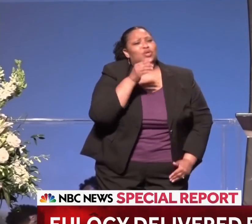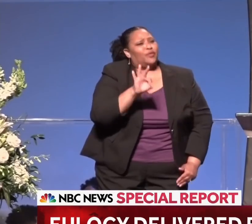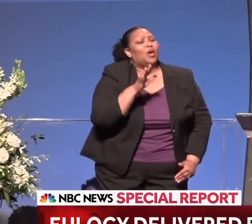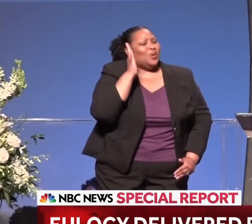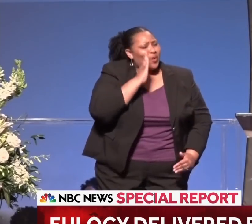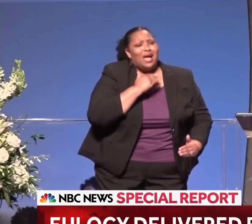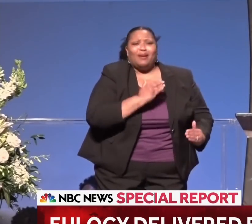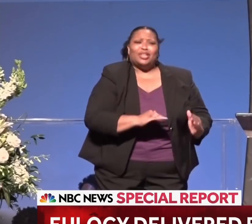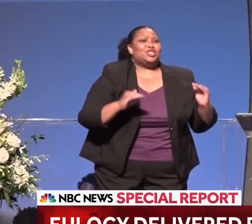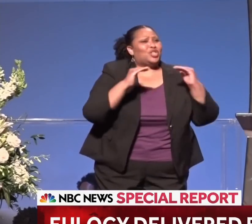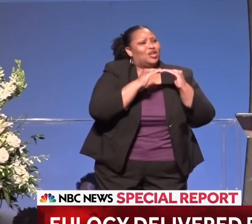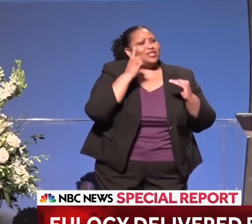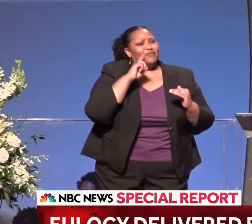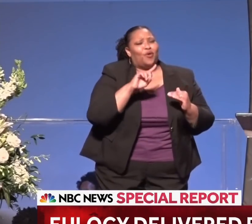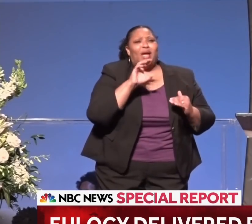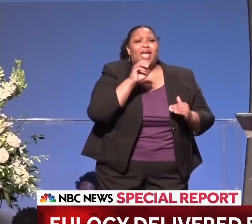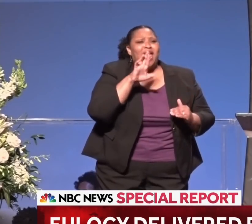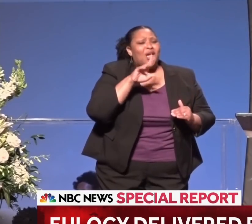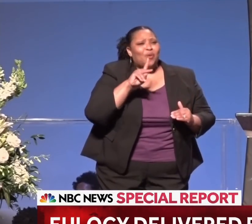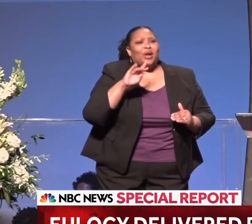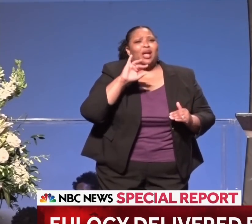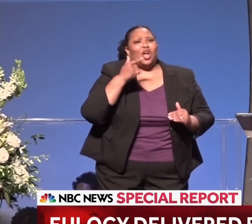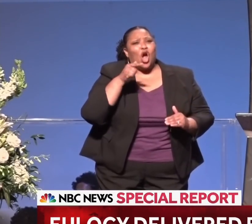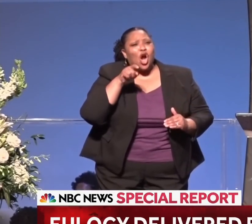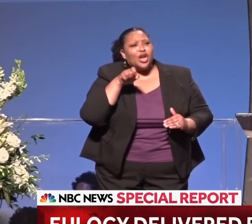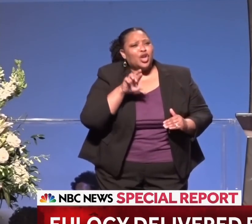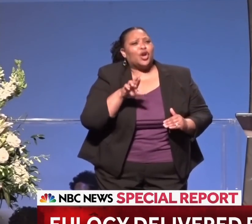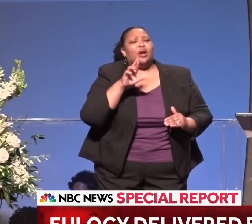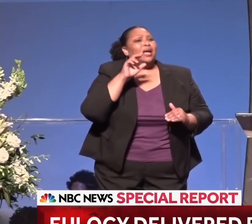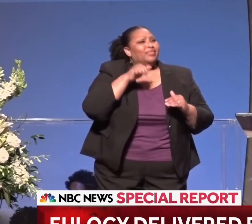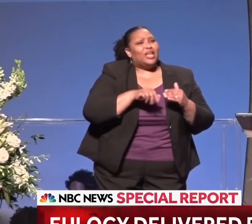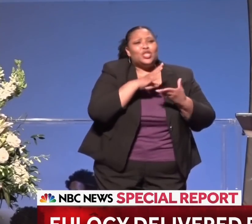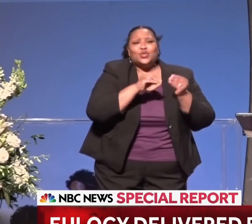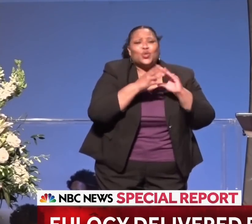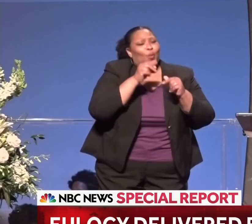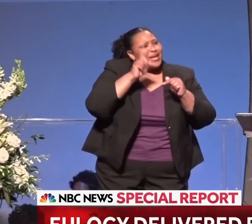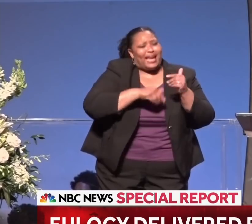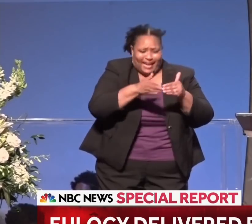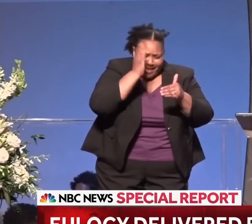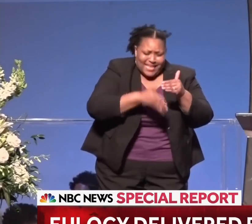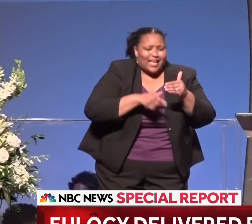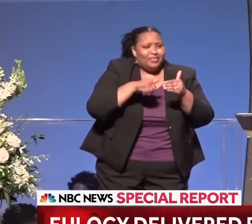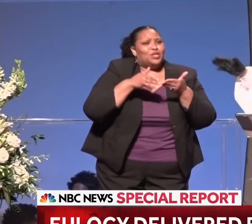BUT I KNOW THE STORY’S GOING TO END, THERE’S GOING TO BE JUSTICE FOR GEORGE FLOYD, THERE’S GOING